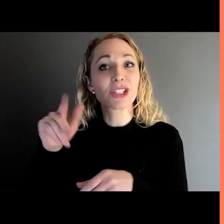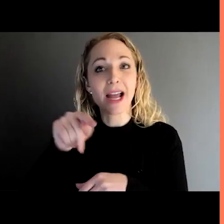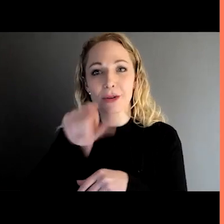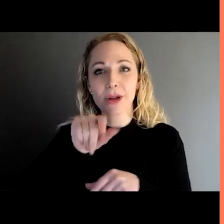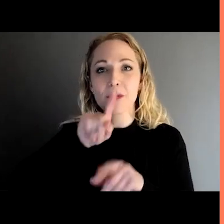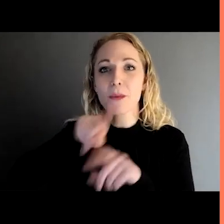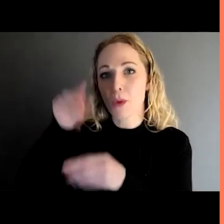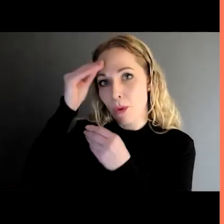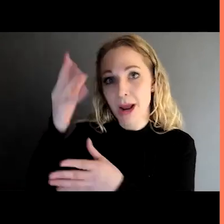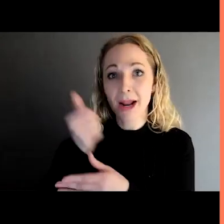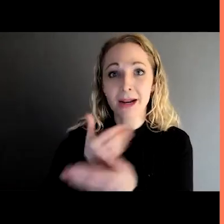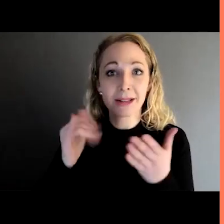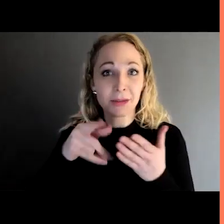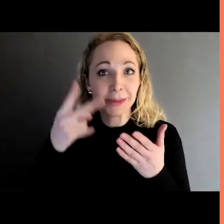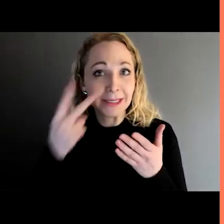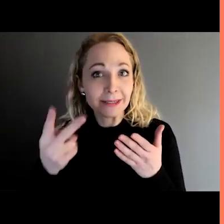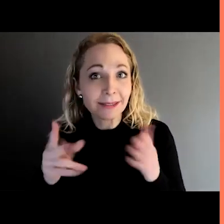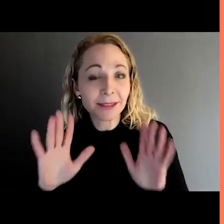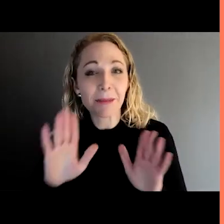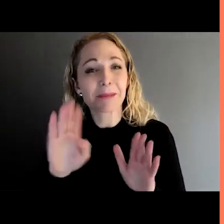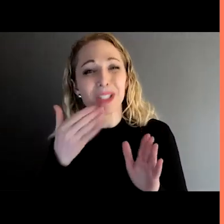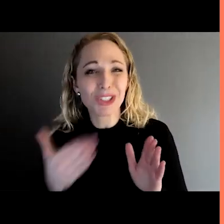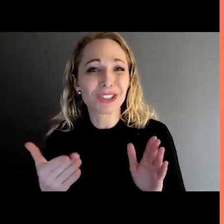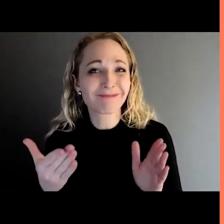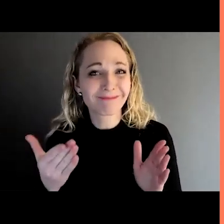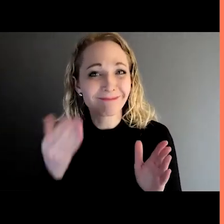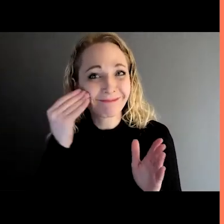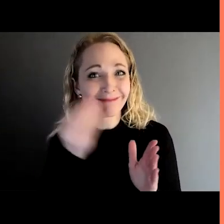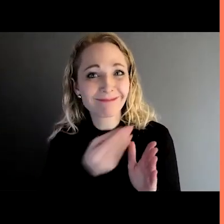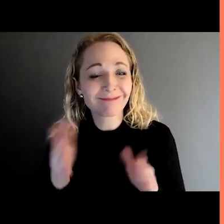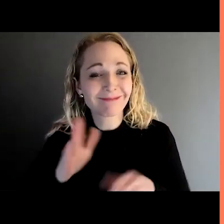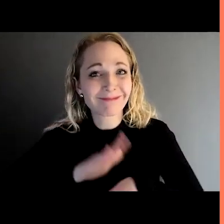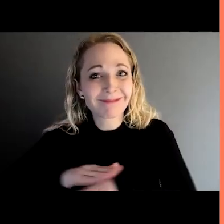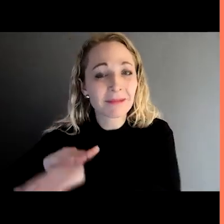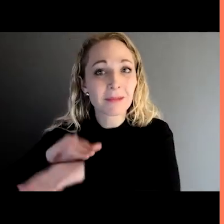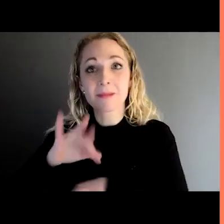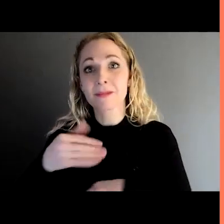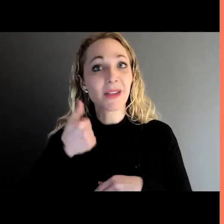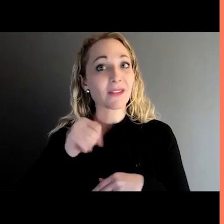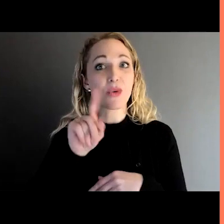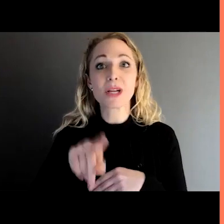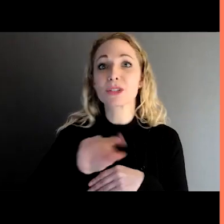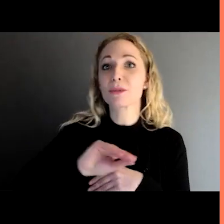JUST BE GOOD, GUYS. IF YOU HAVE QUESTIONS, THROW THEM IN THE Q&A AND DO OUR BEST TO ANSWER THEM.